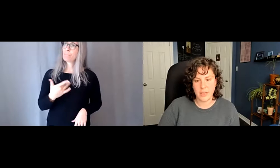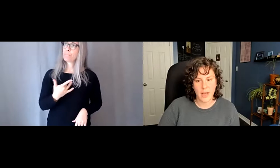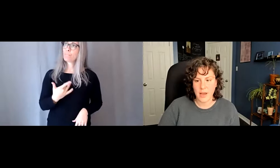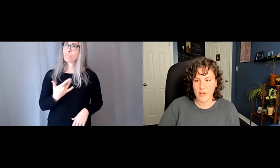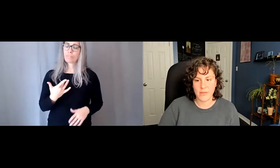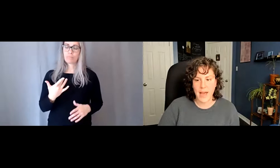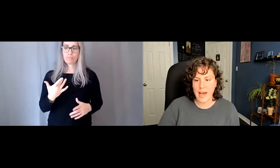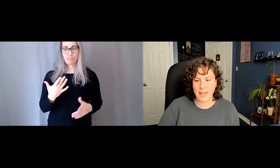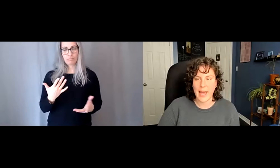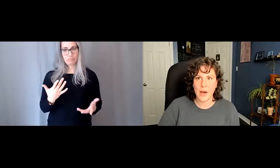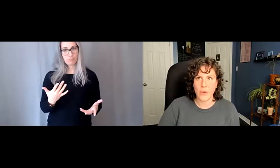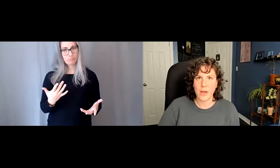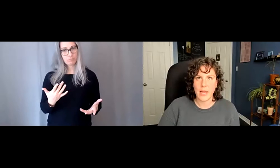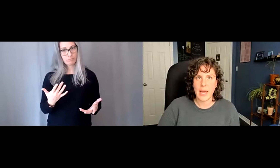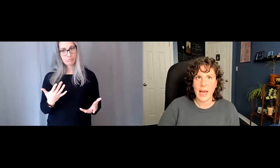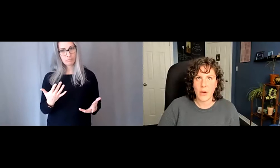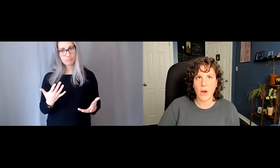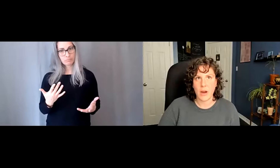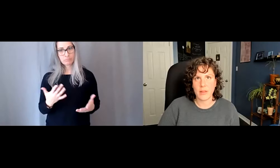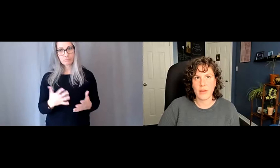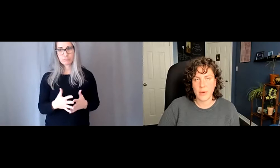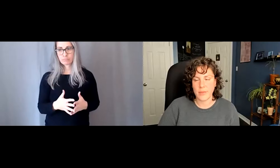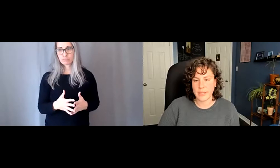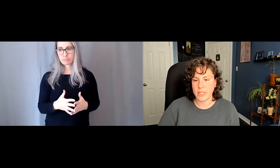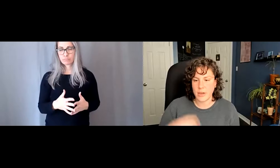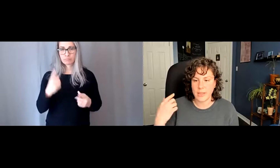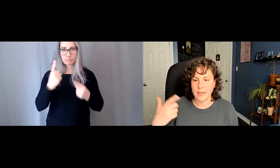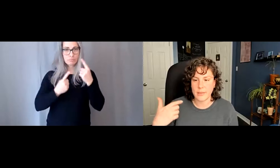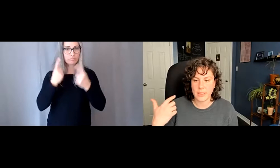like how are the rehabilitation concepts